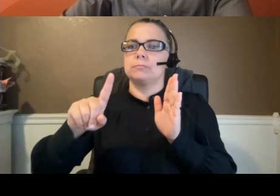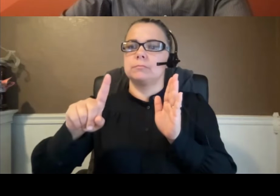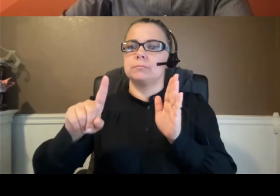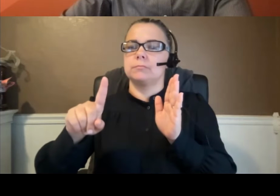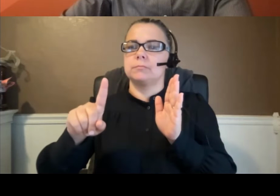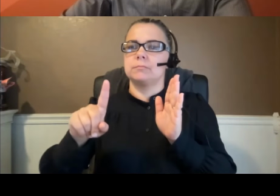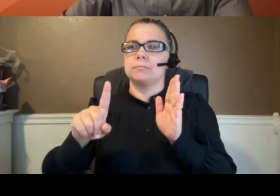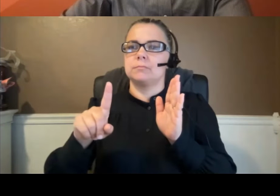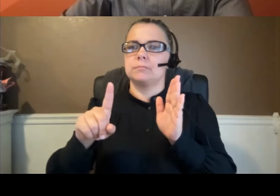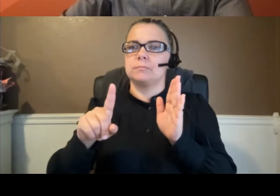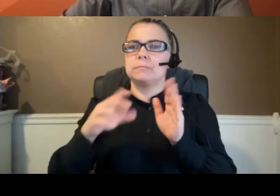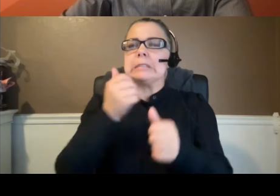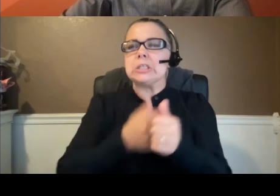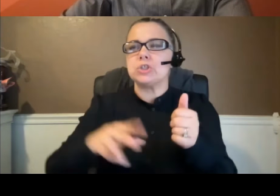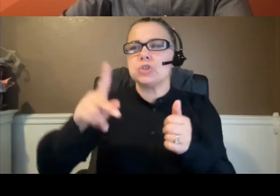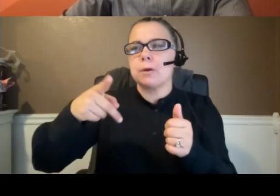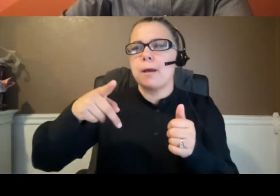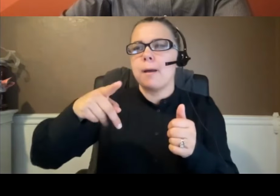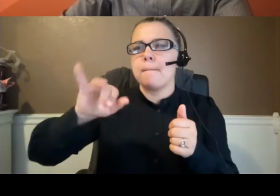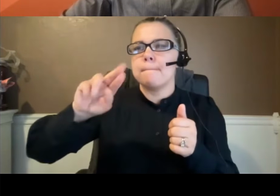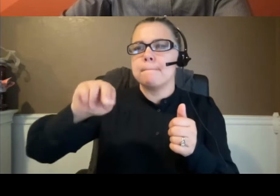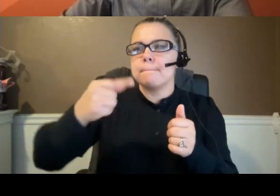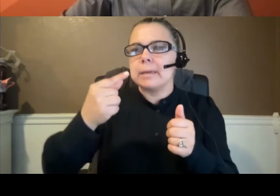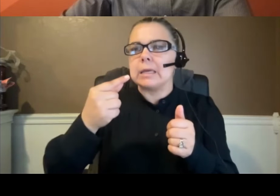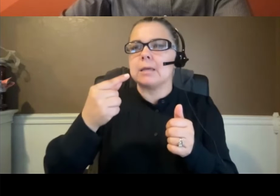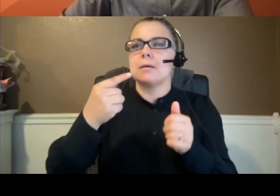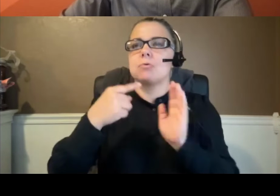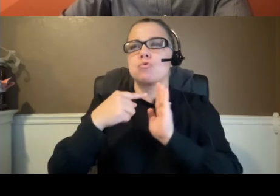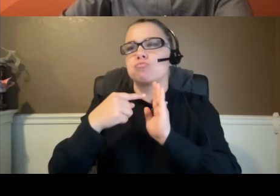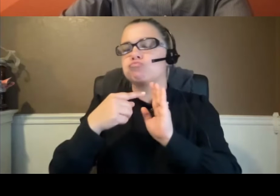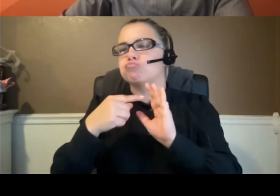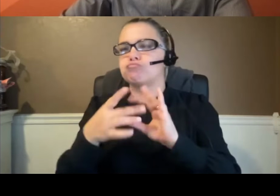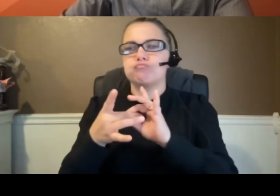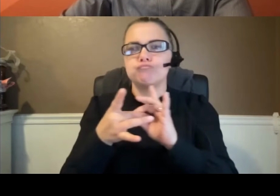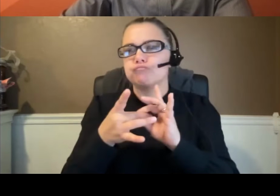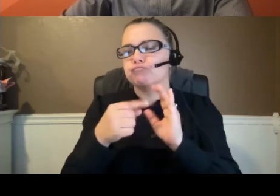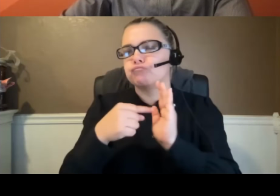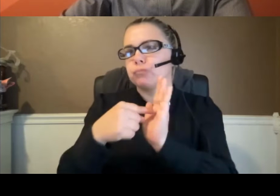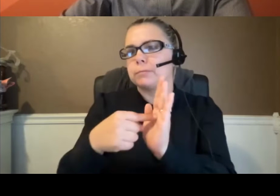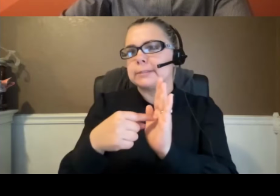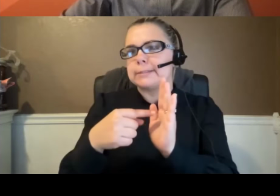Each ping I think represents a tremor.